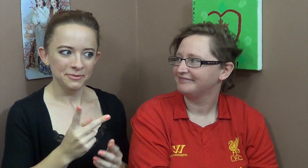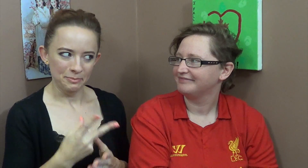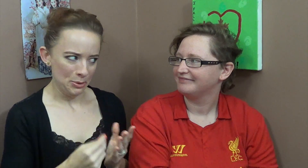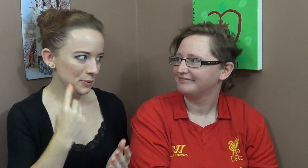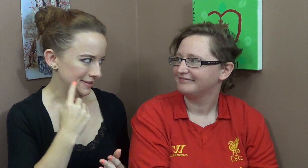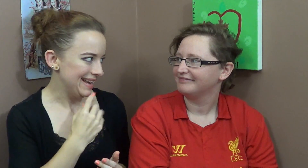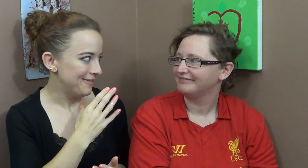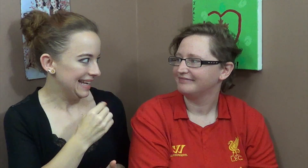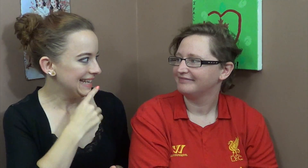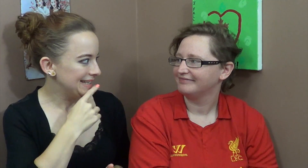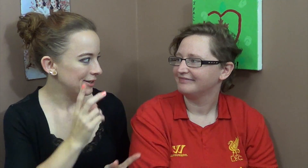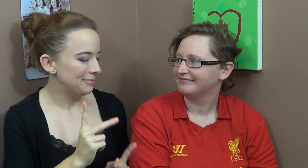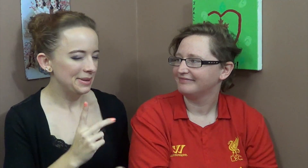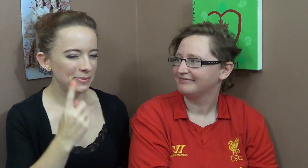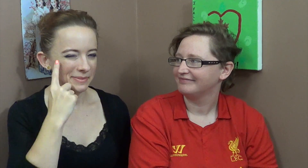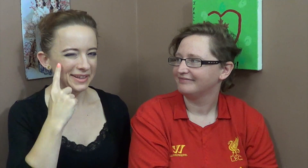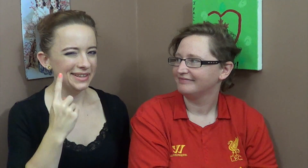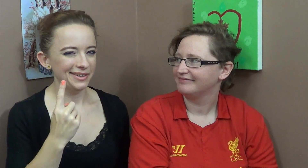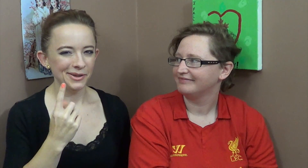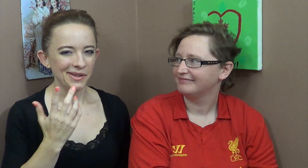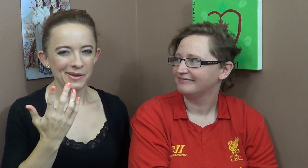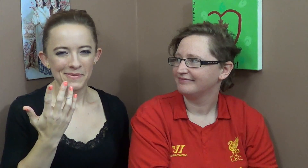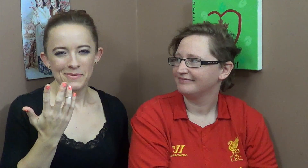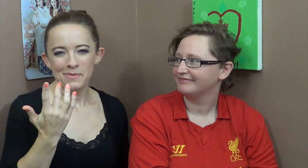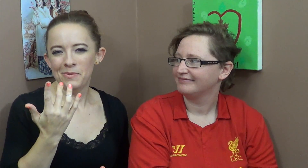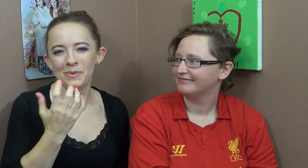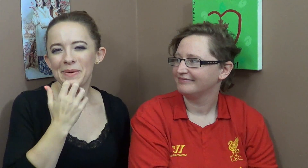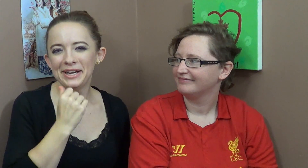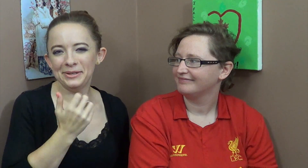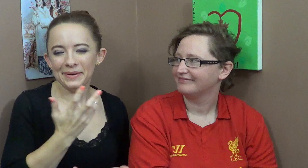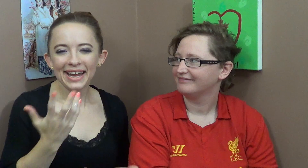people both Deaf and hearing people migh think, why